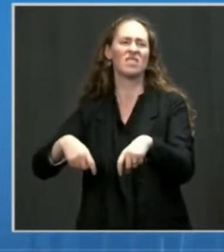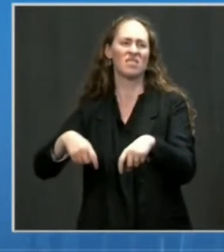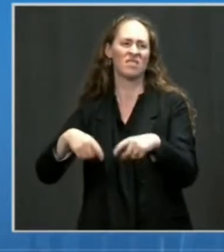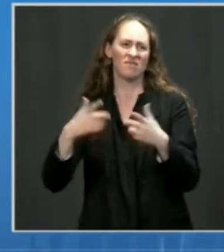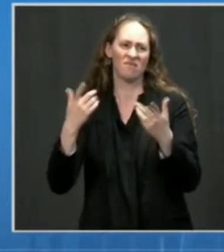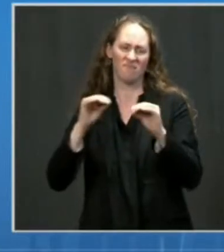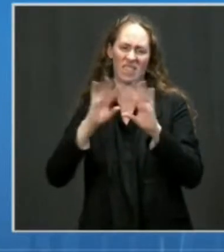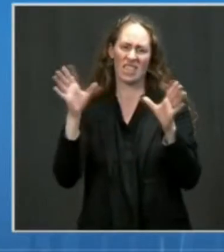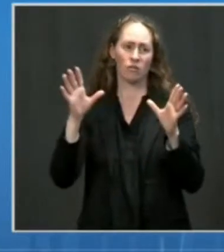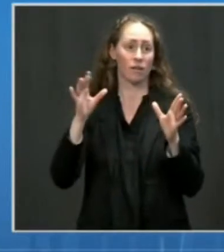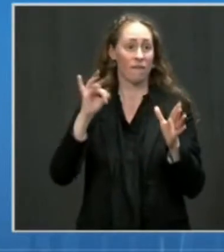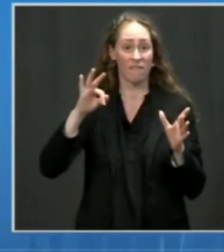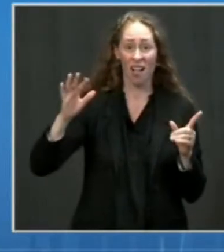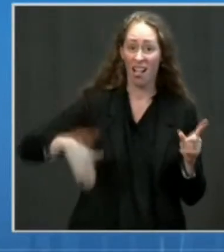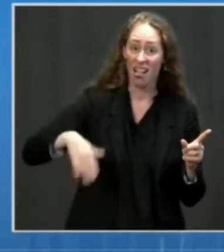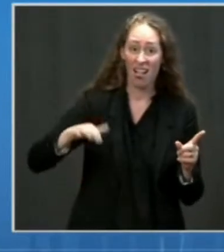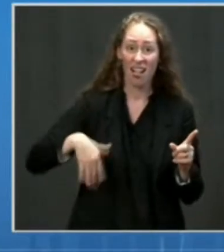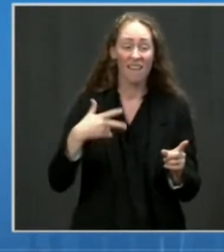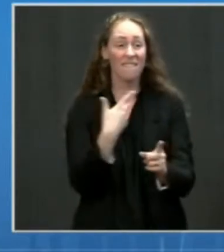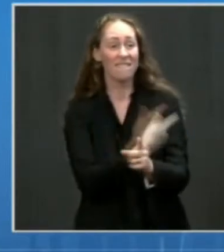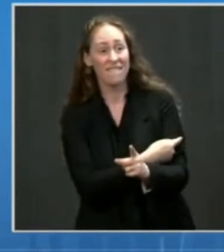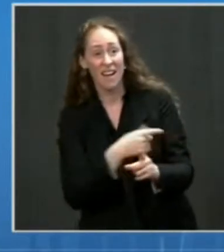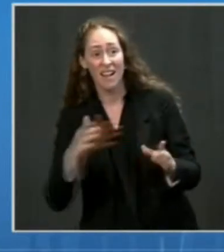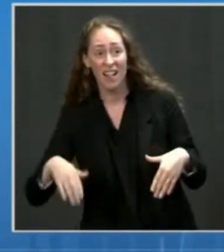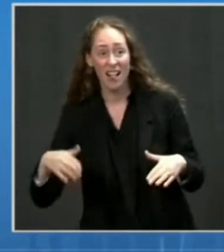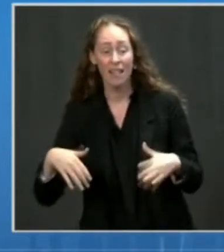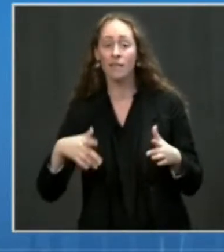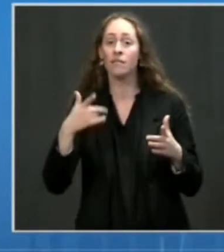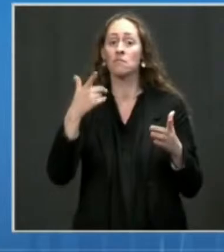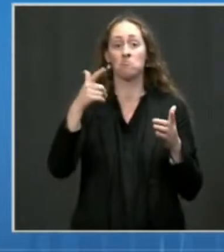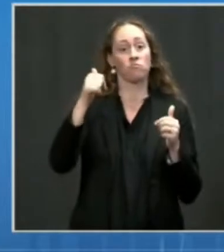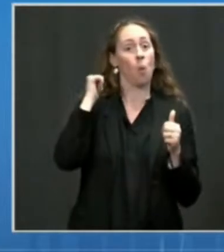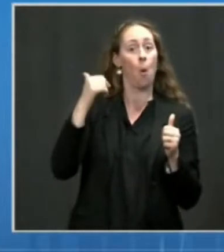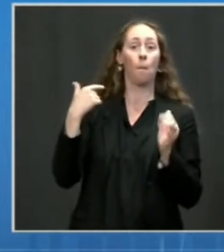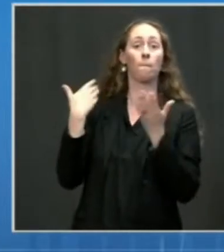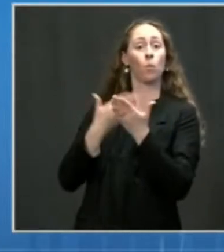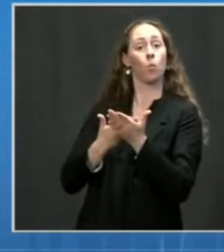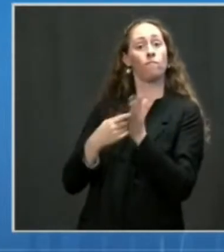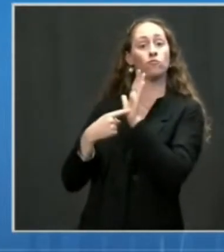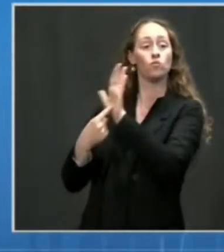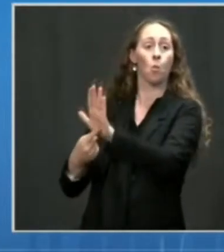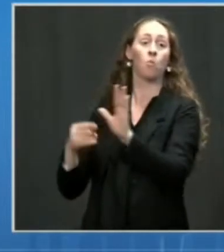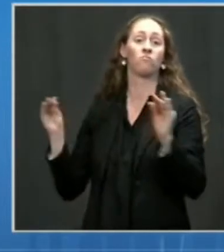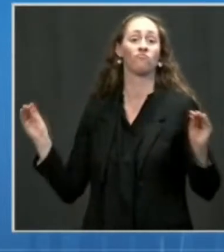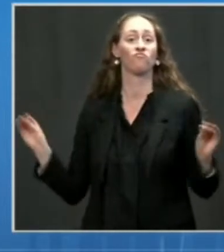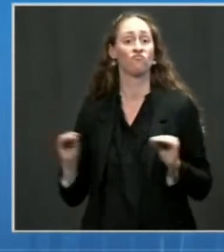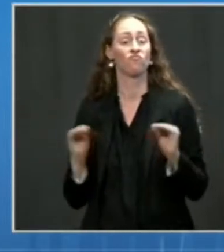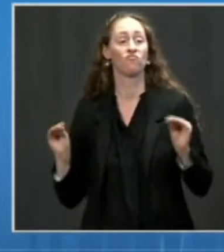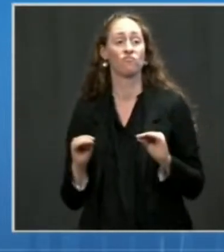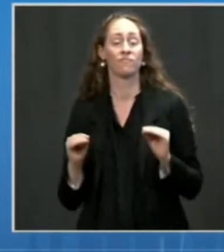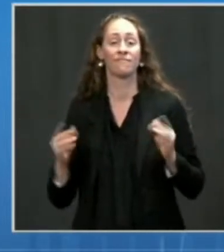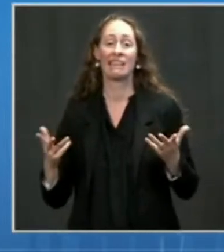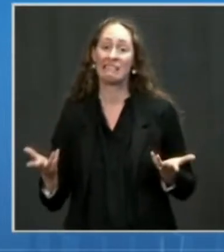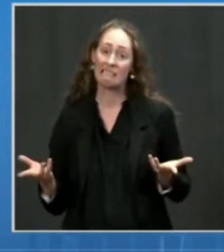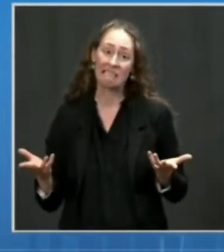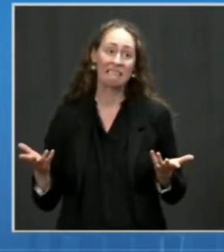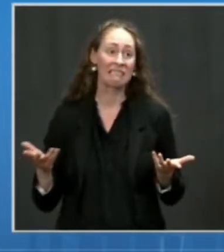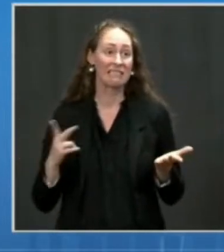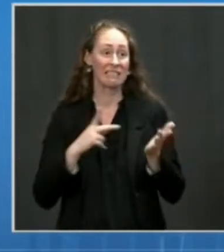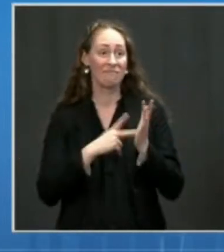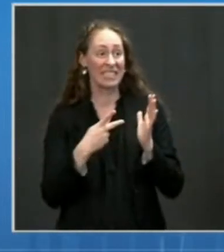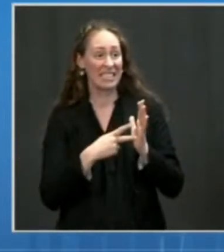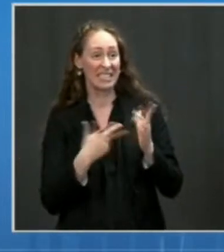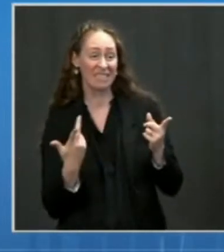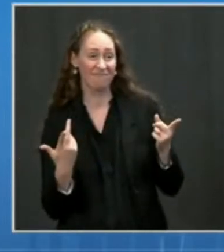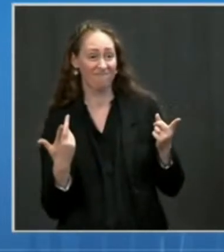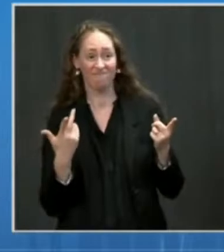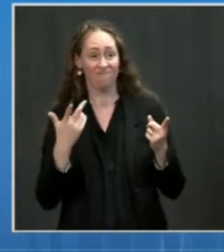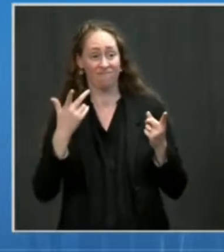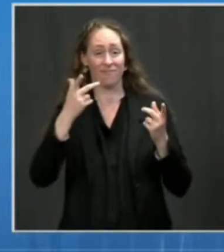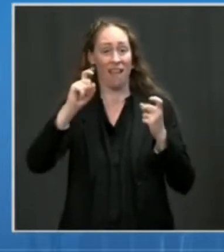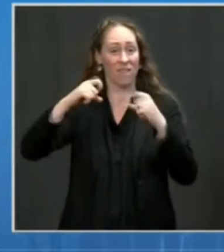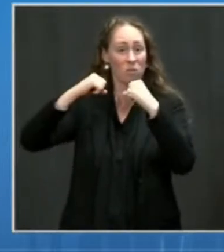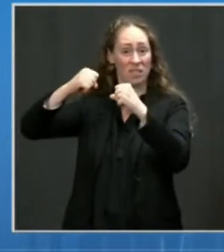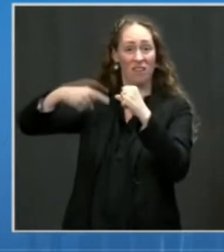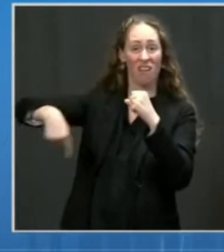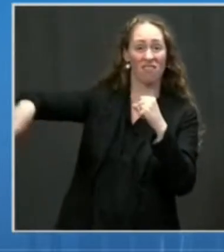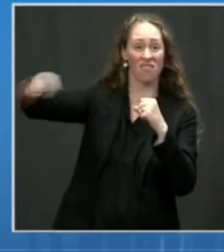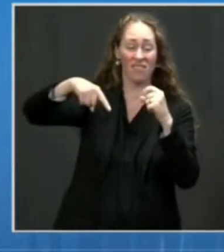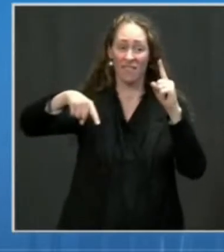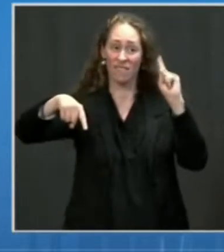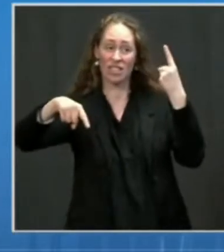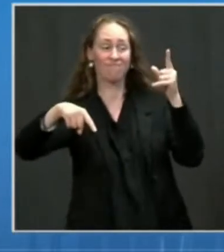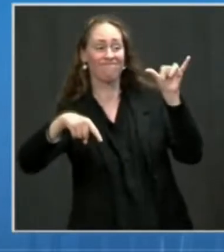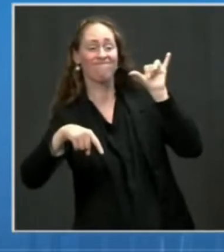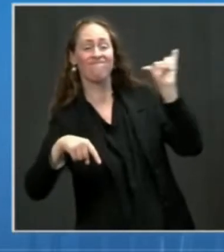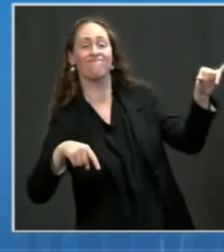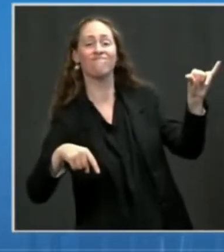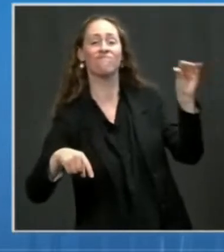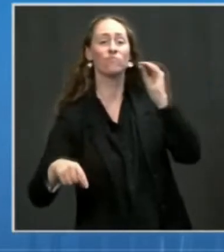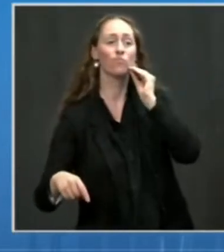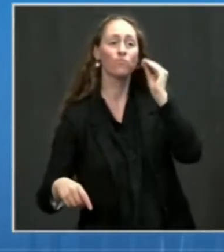THE PATH BACK TO WORK, IF